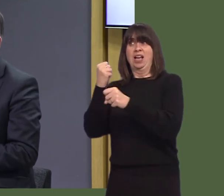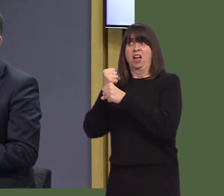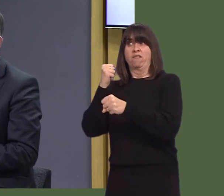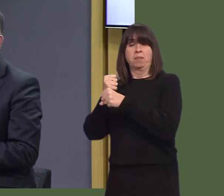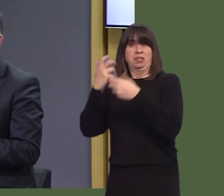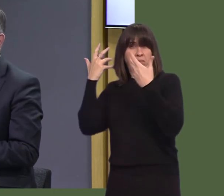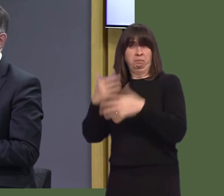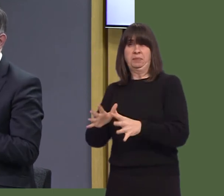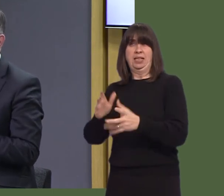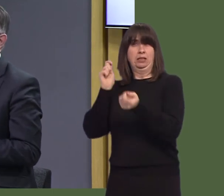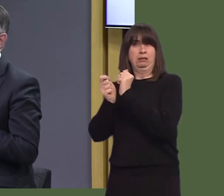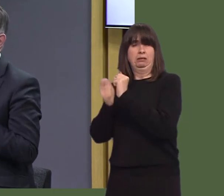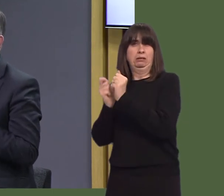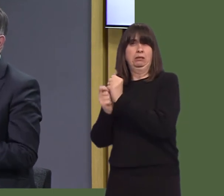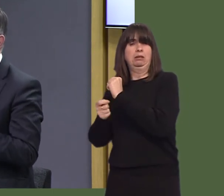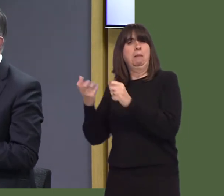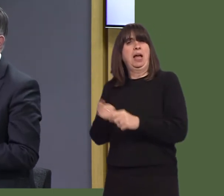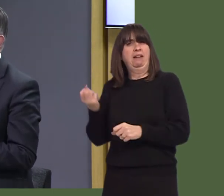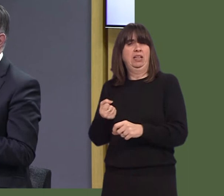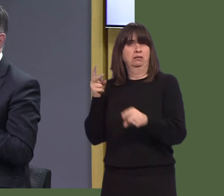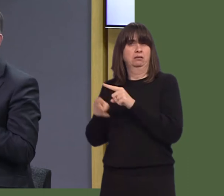Wales and the social care system more sustainable in the future.